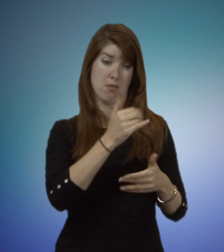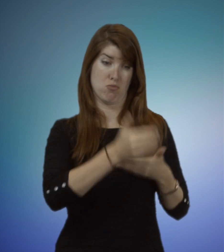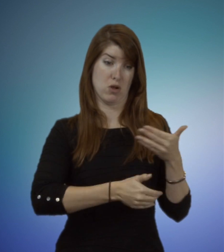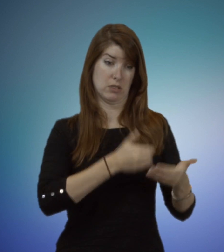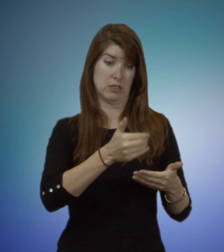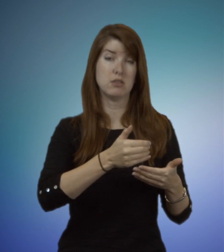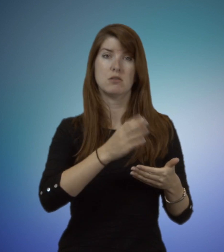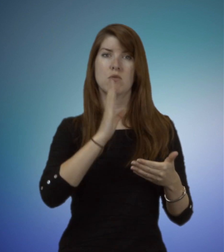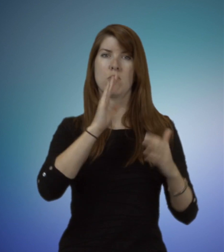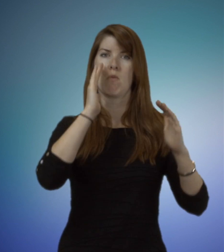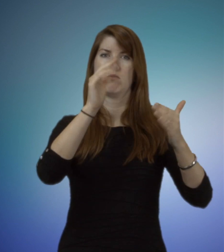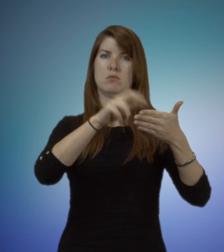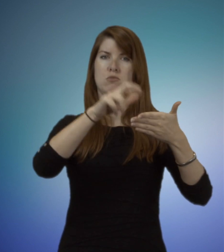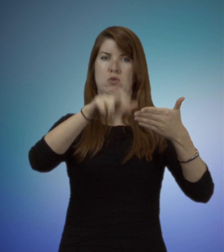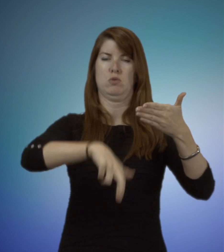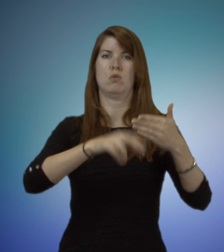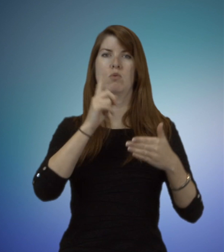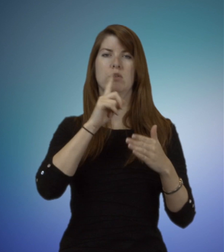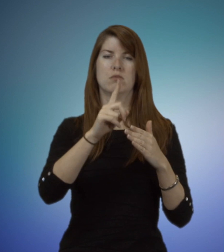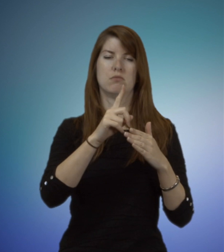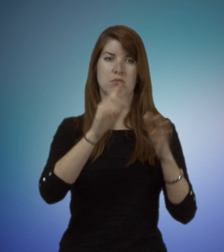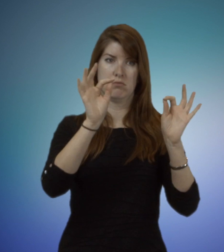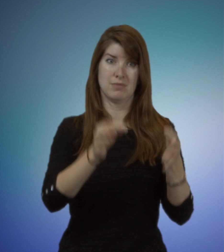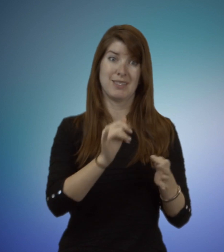is a student with AI, auditory impairment, or not.